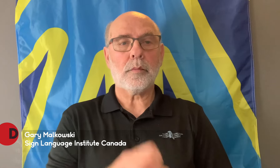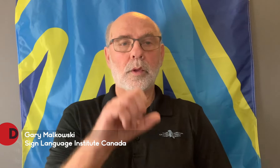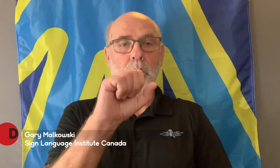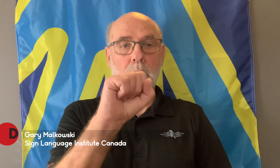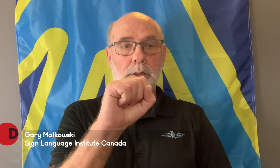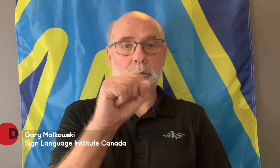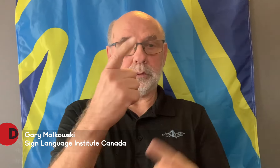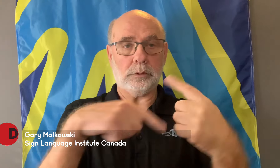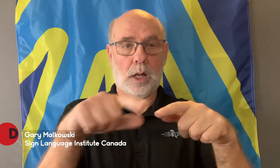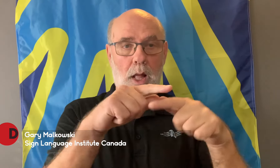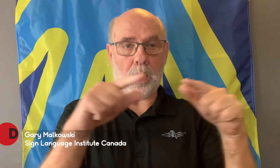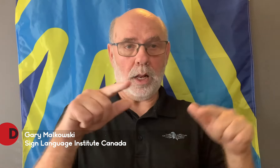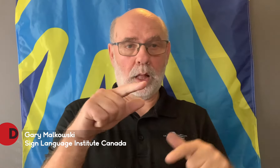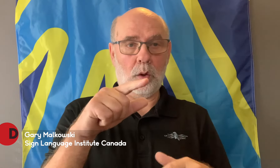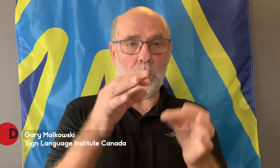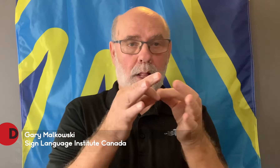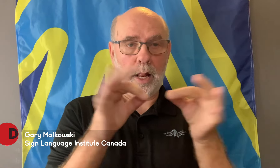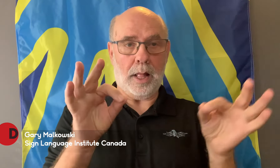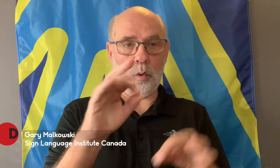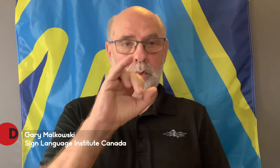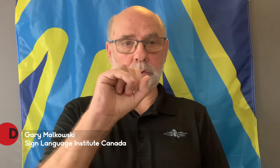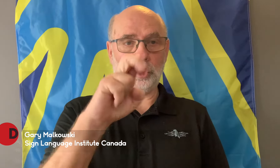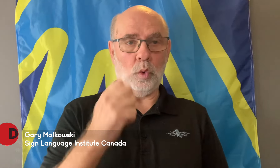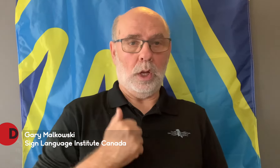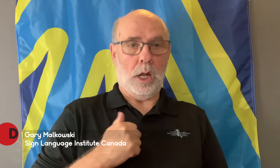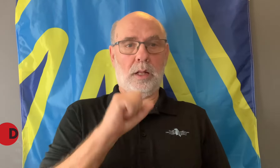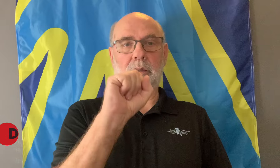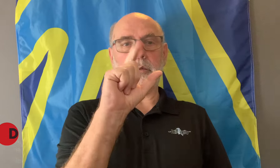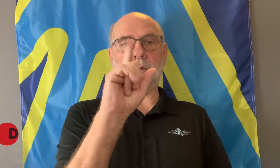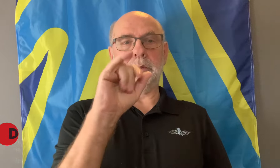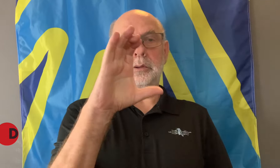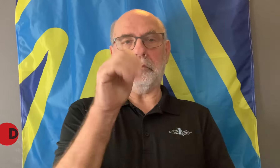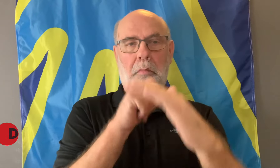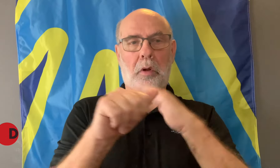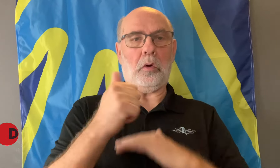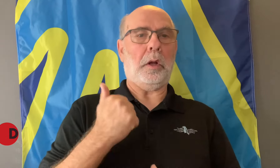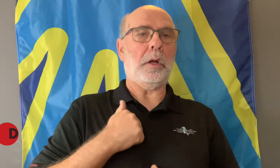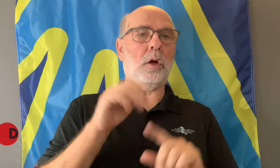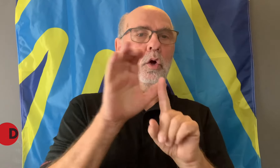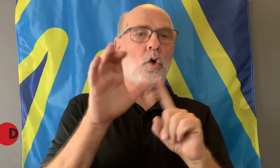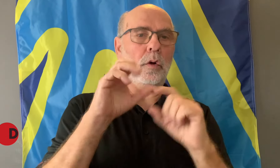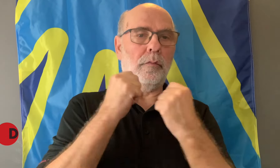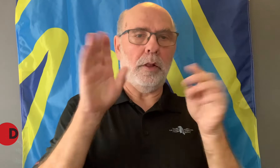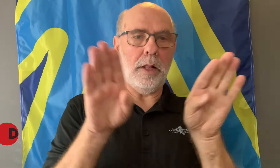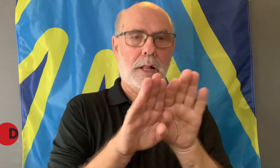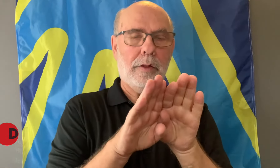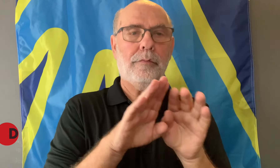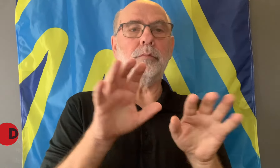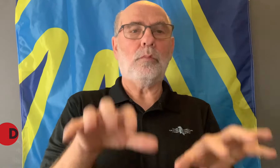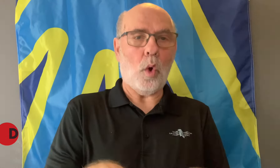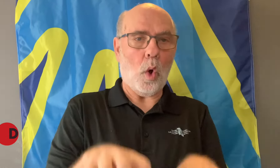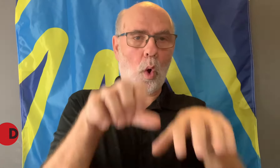Sign Language Institute Canada, SLIC under Canadian Cultural Society of the Deaf